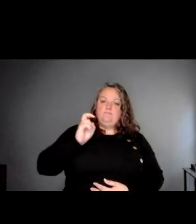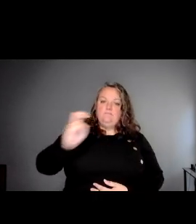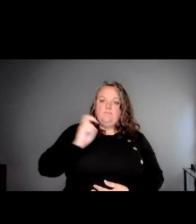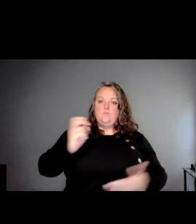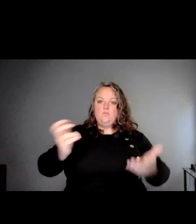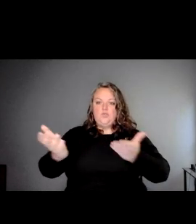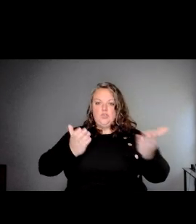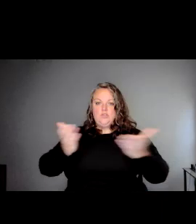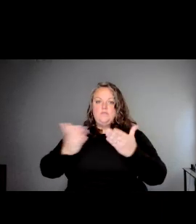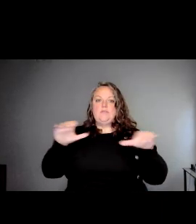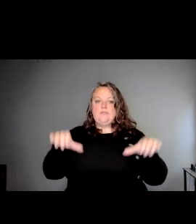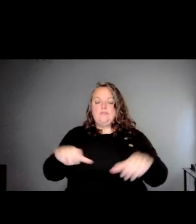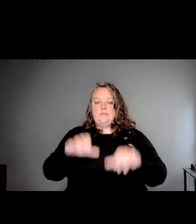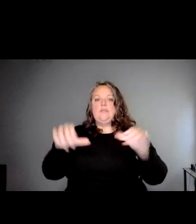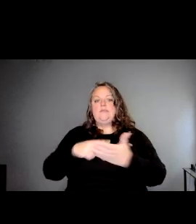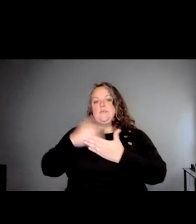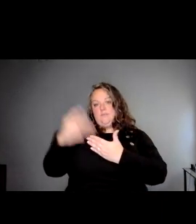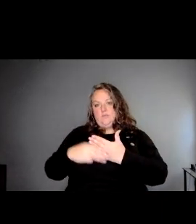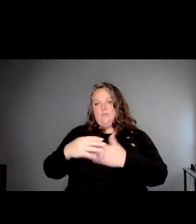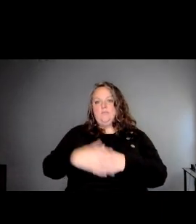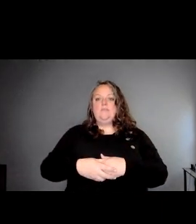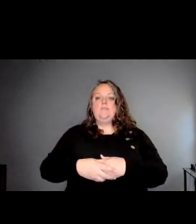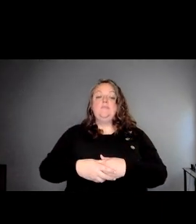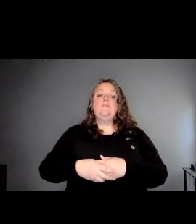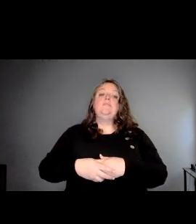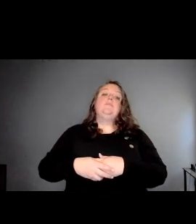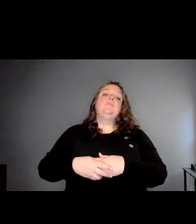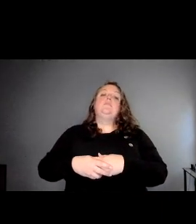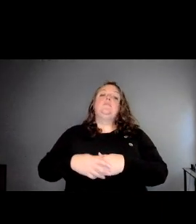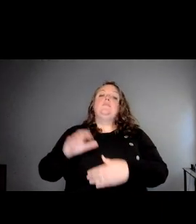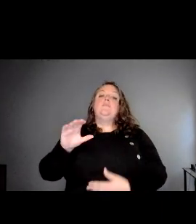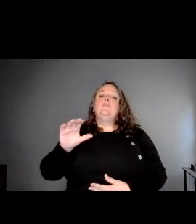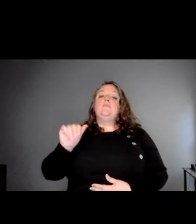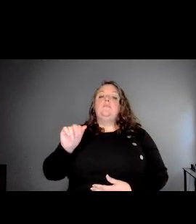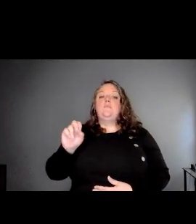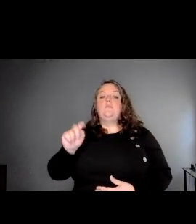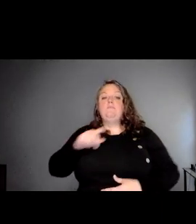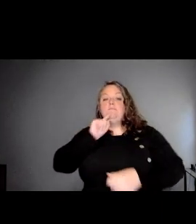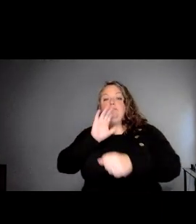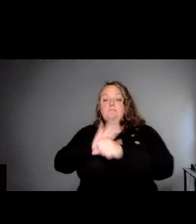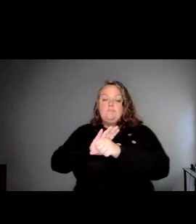activities, and programs. In addition, the AOT remains committed to ensuring meaningful access